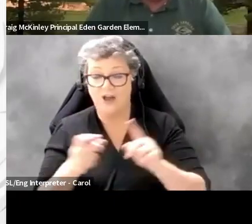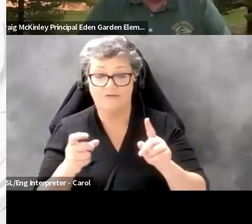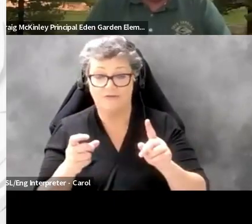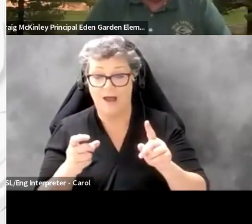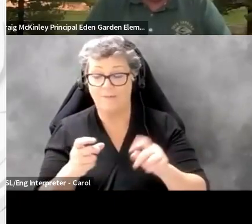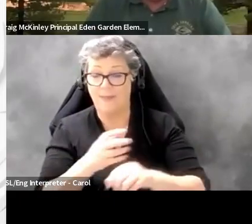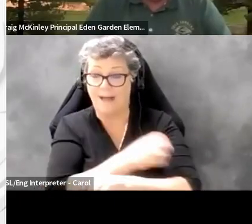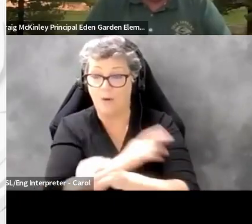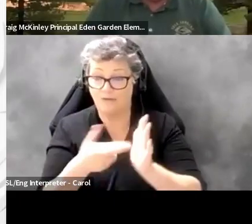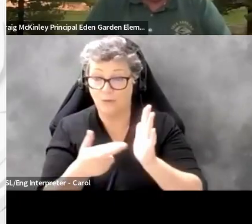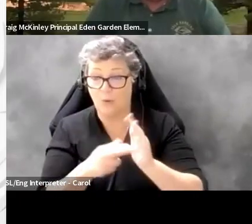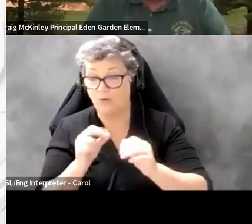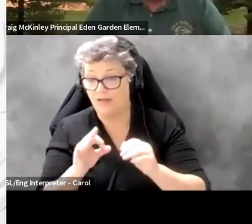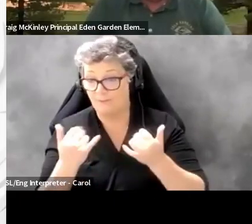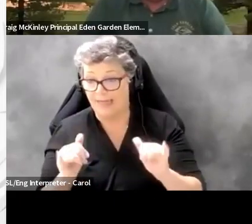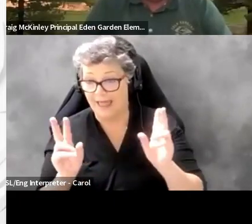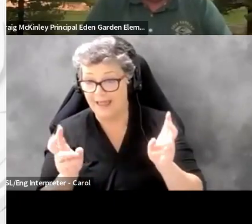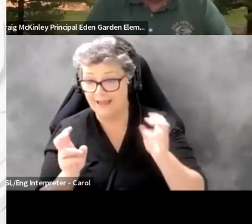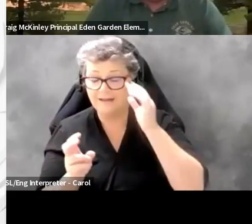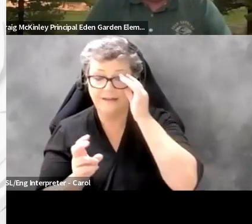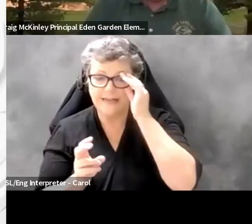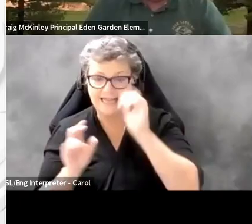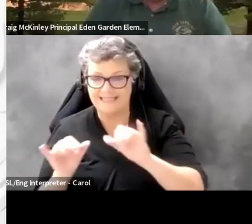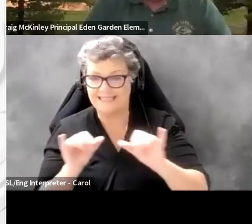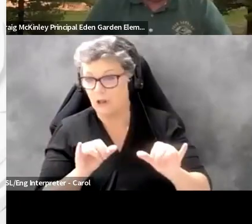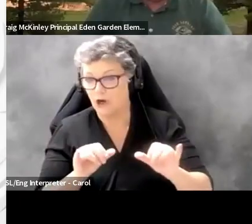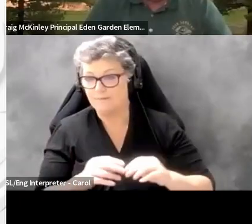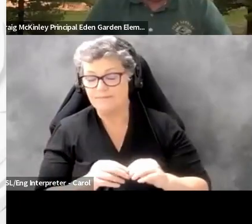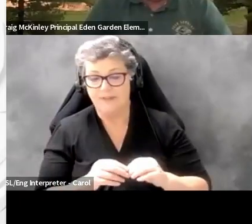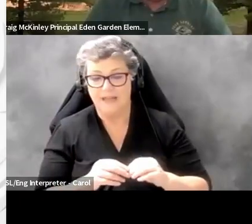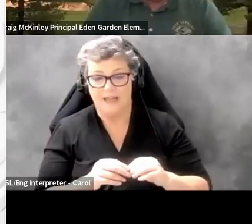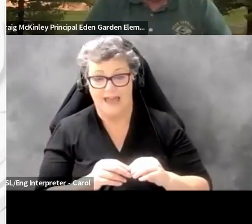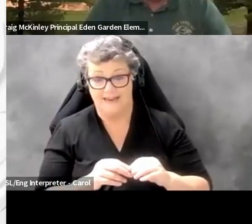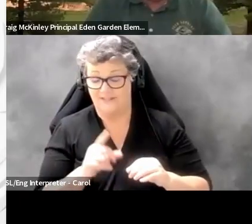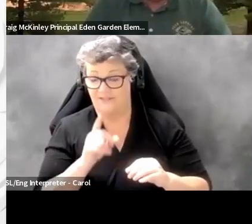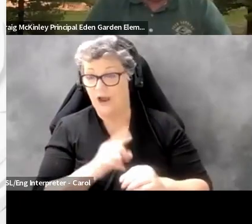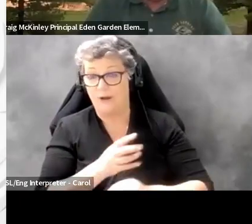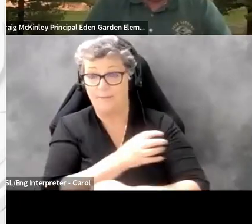Play which also has something similar at the end of it. And I think it's very powerful. I think we